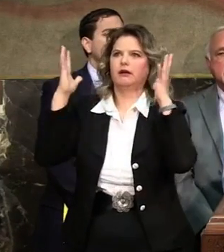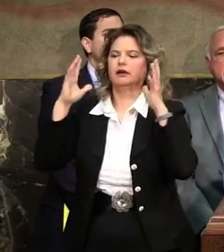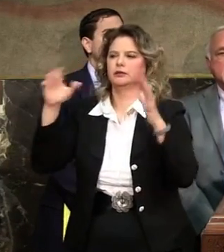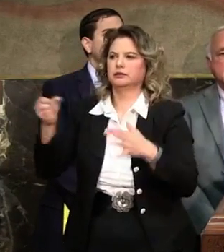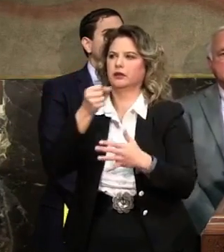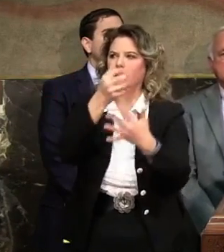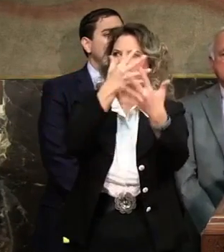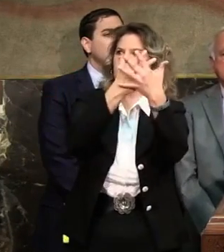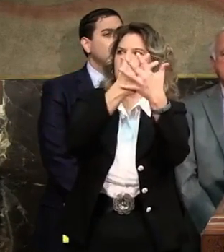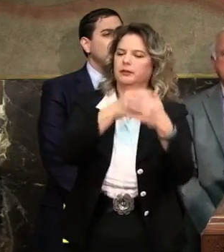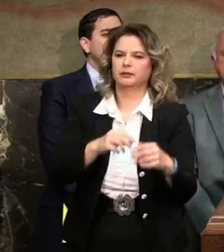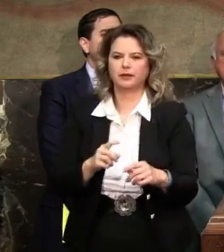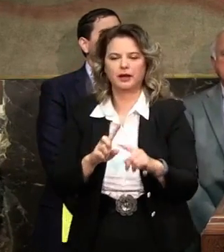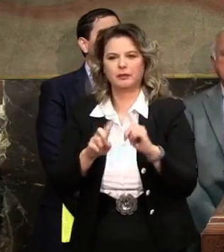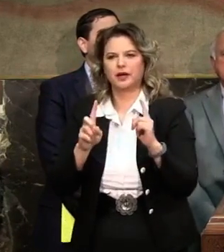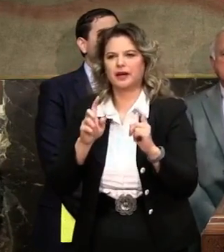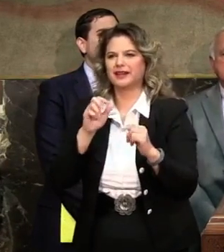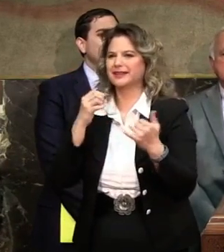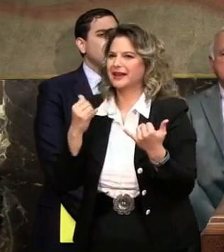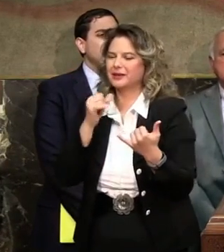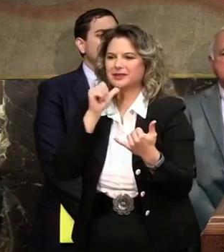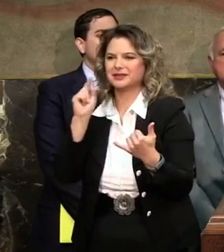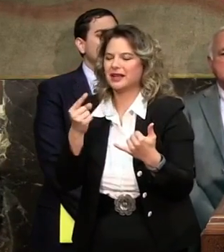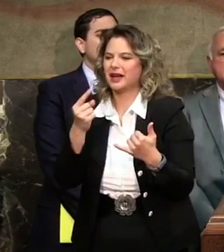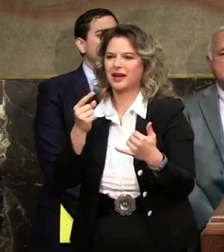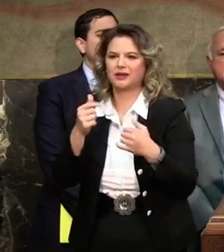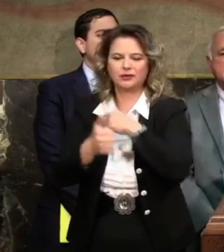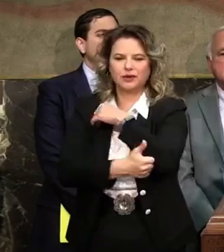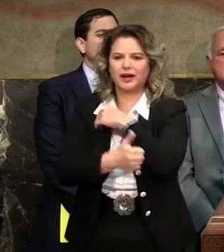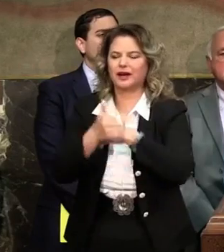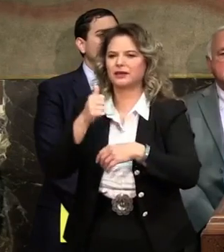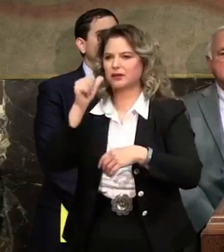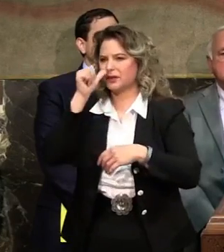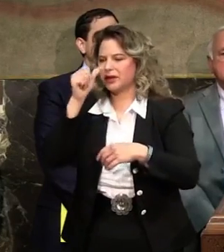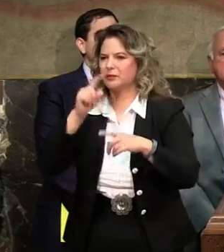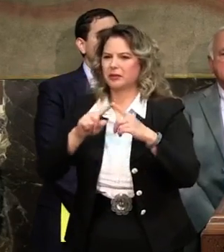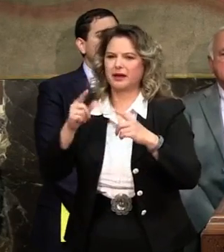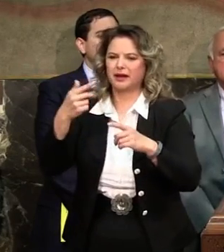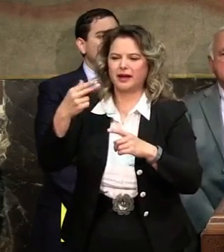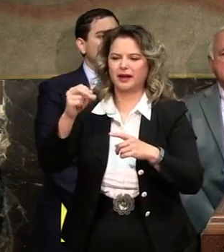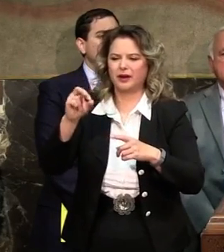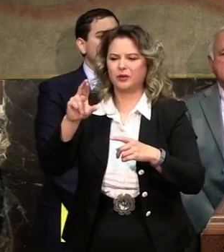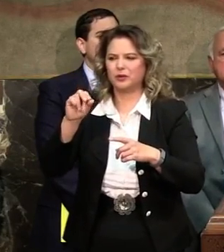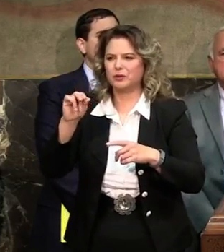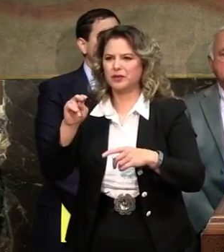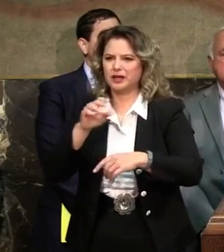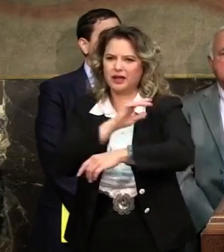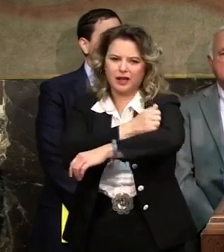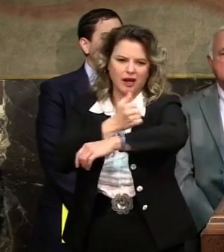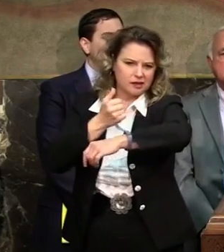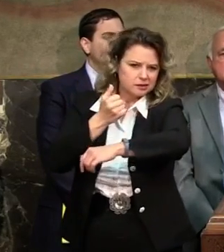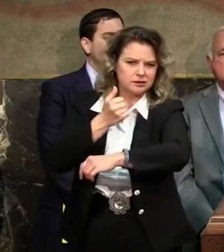dealing with not crack cocaine but heroin and opiates and so this folk need